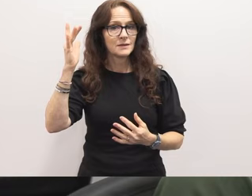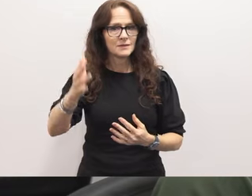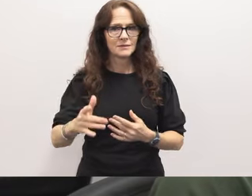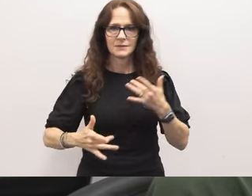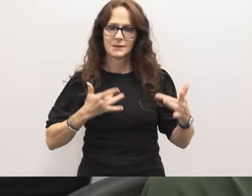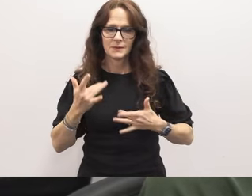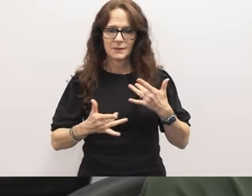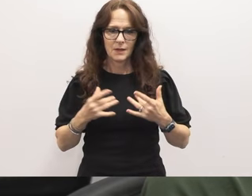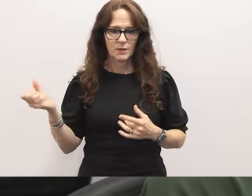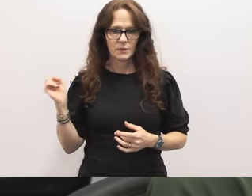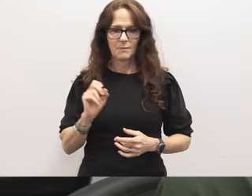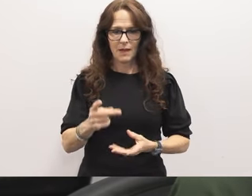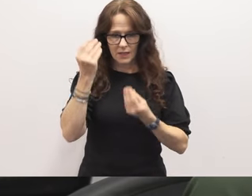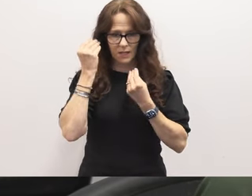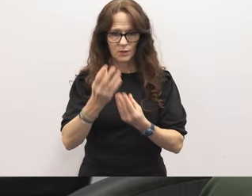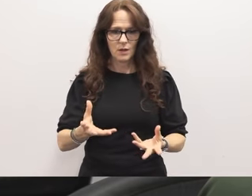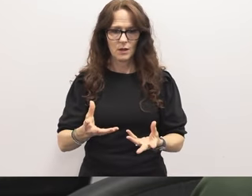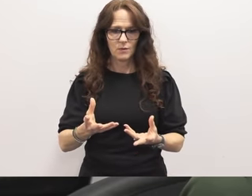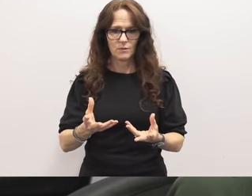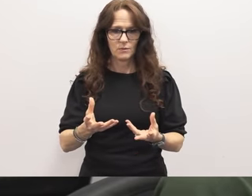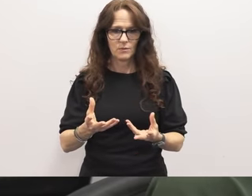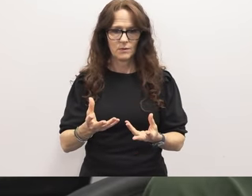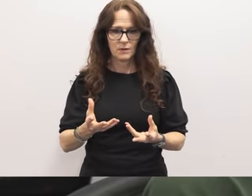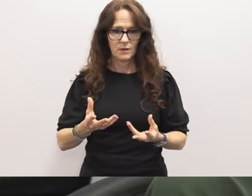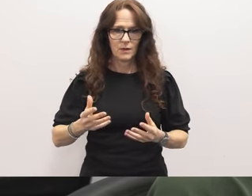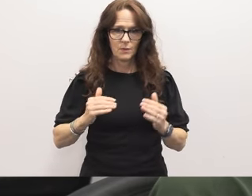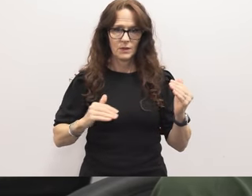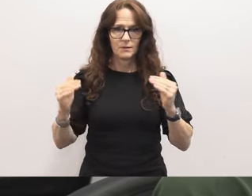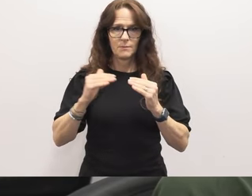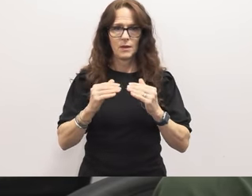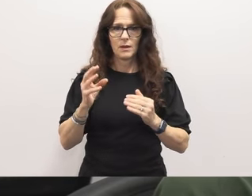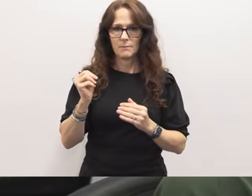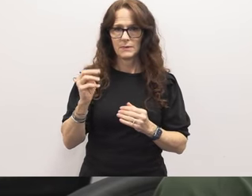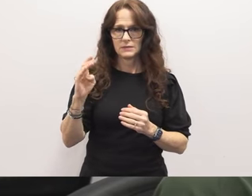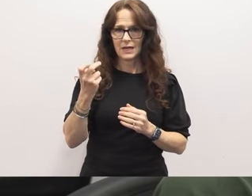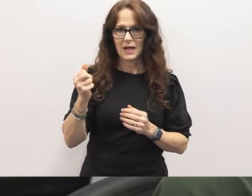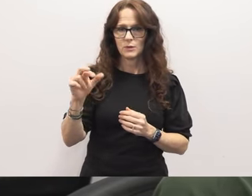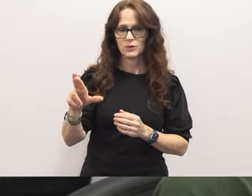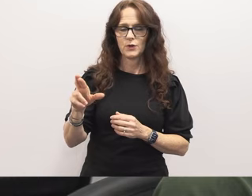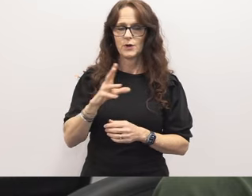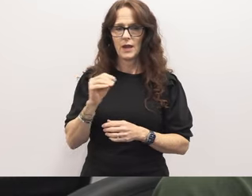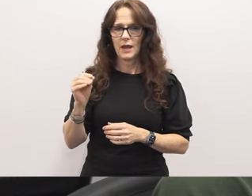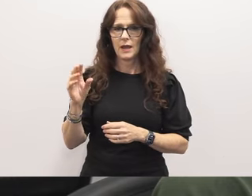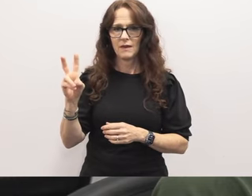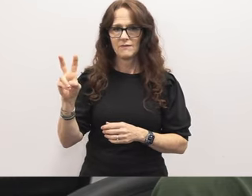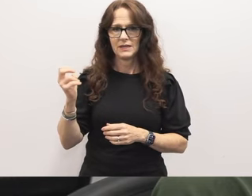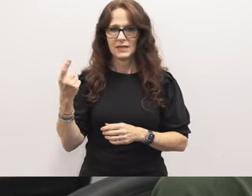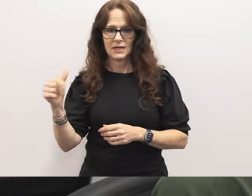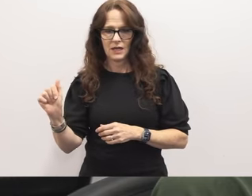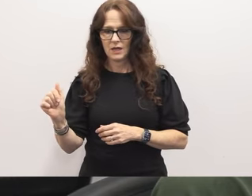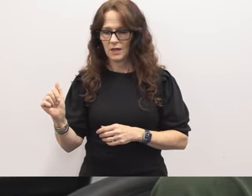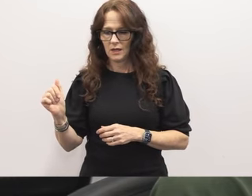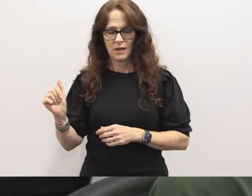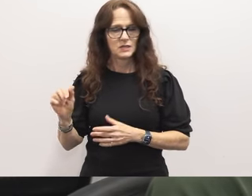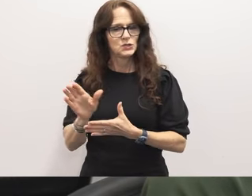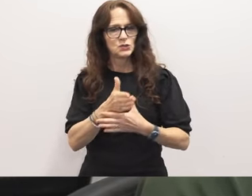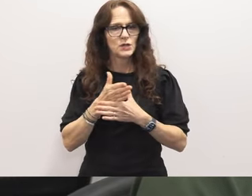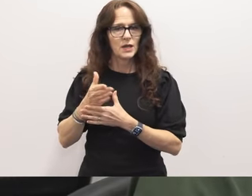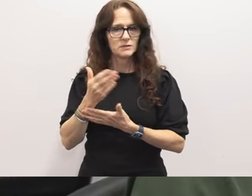I'd love to come back and let you know with my peers, with Mr. Steinhauser and with Mr. Vega and share some of our outcomes from that as well.